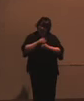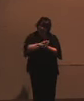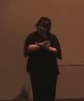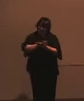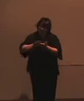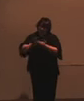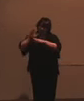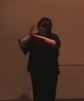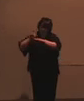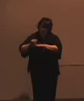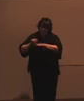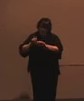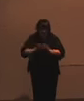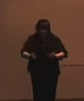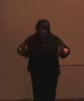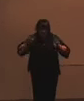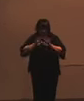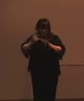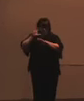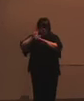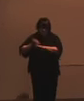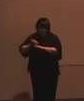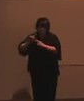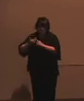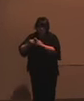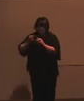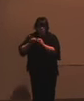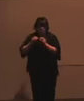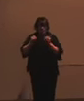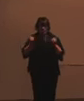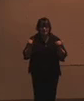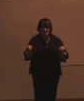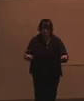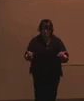traditions, to more contemporary architecture things.